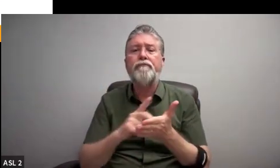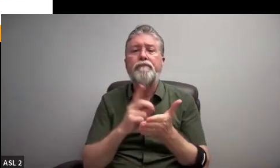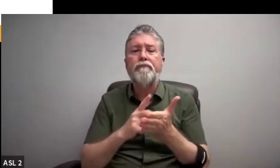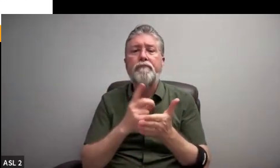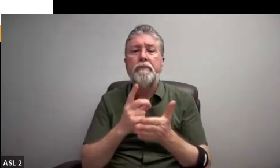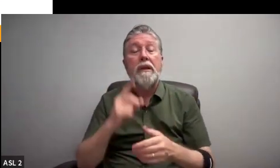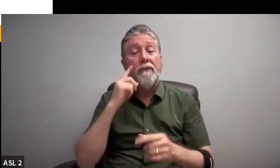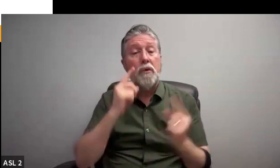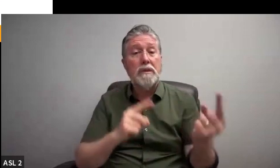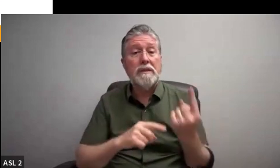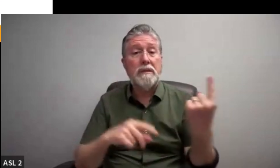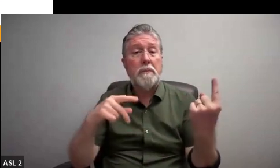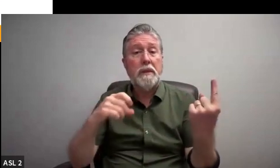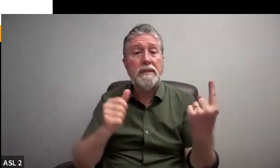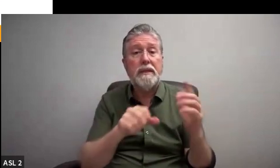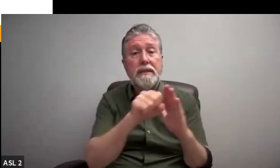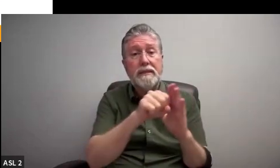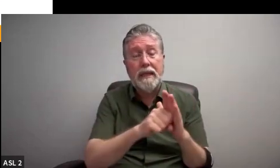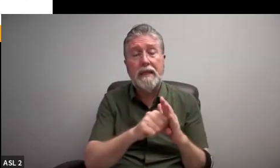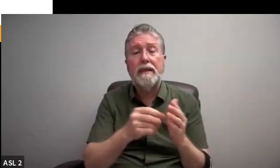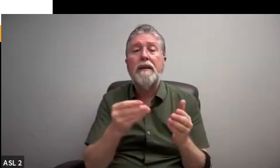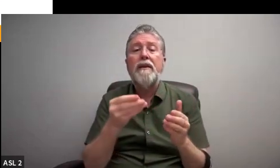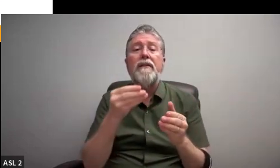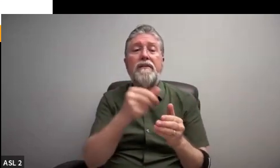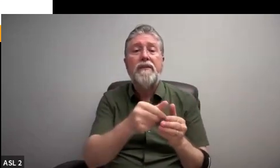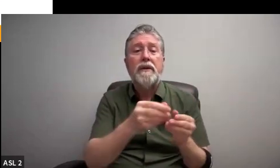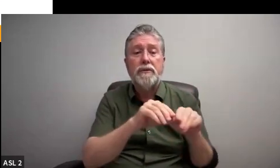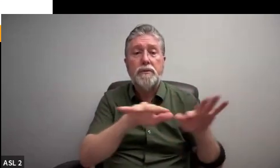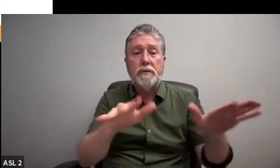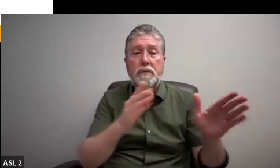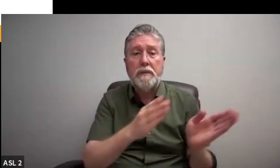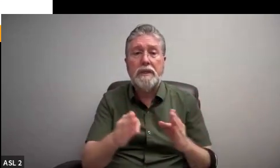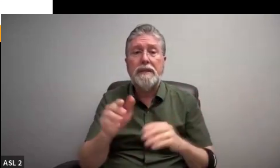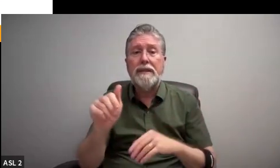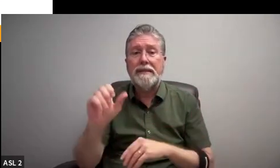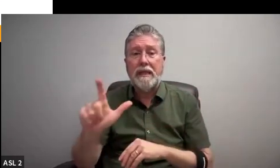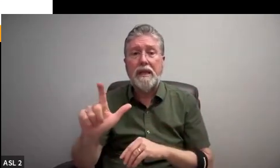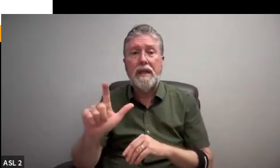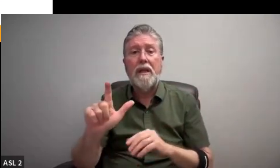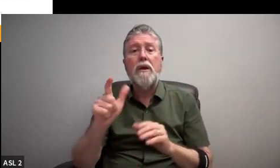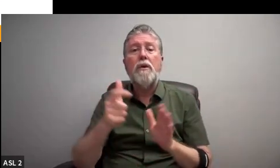states and fund distribution plans, ACL now requires including a justification in the funds